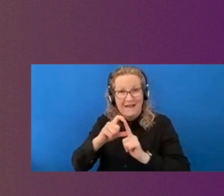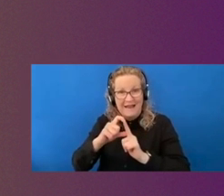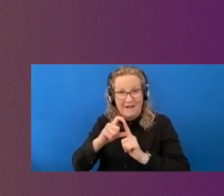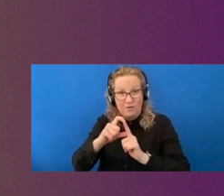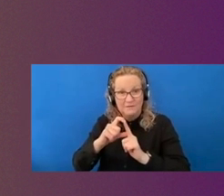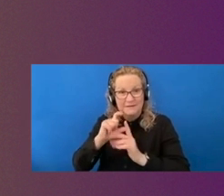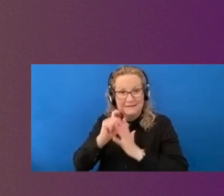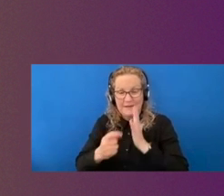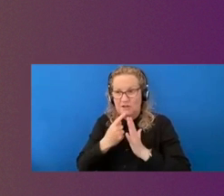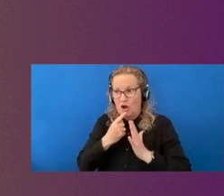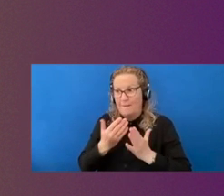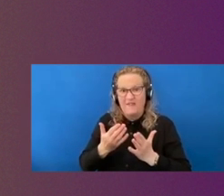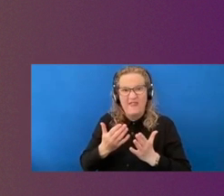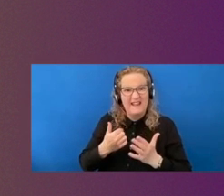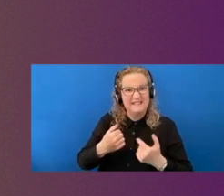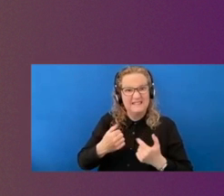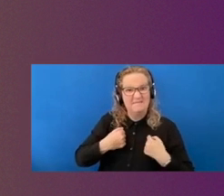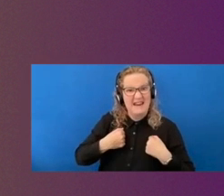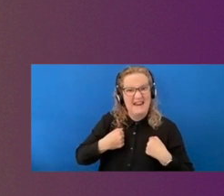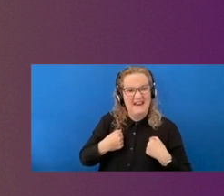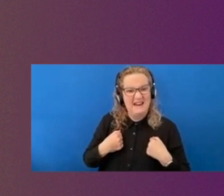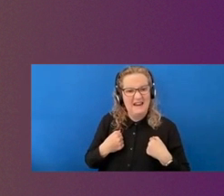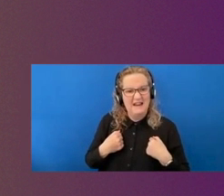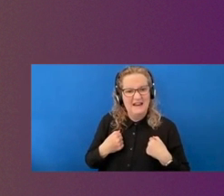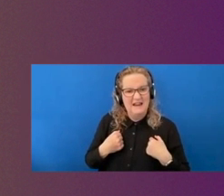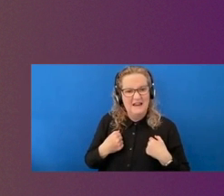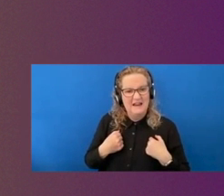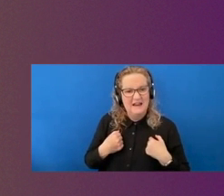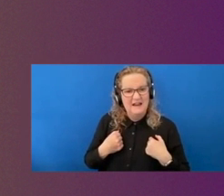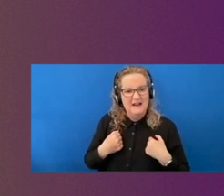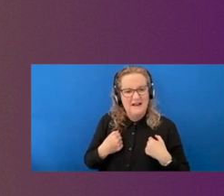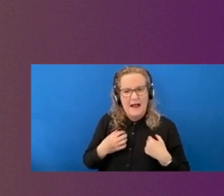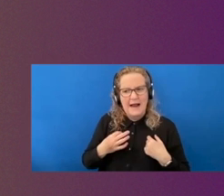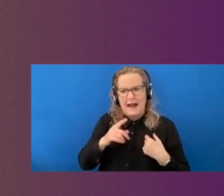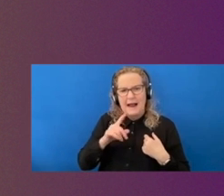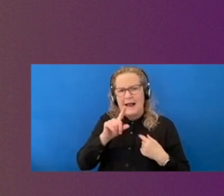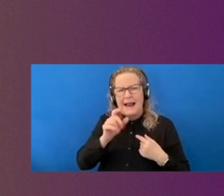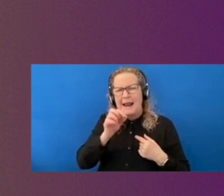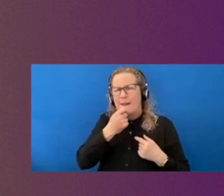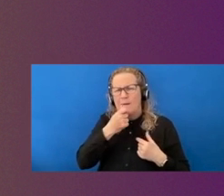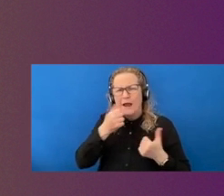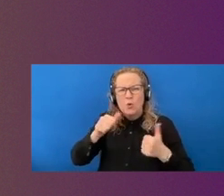that level because you know I don't have use of my arms very much pretty much just a mouse and